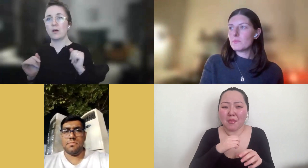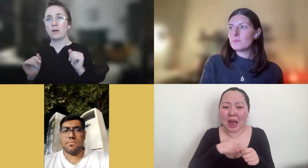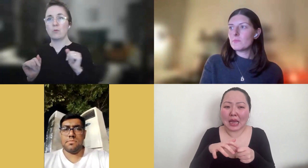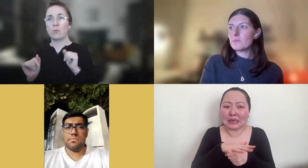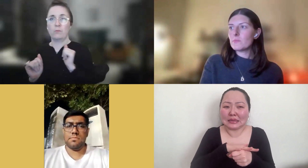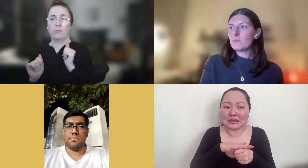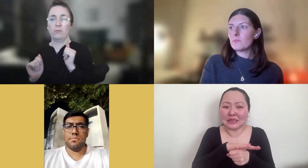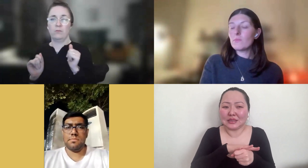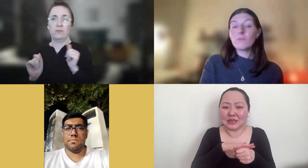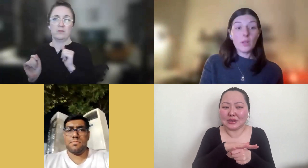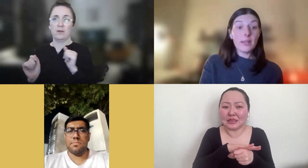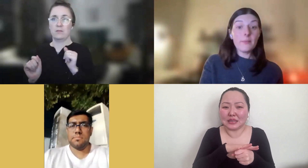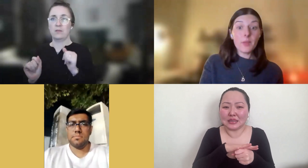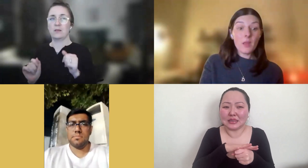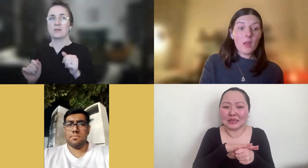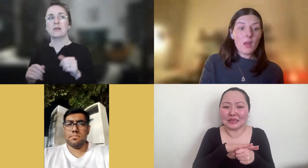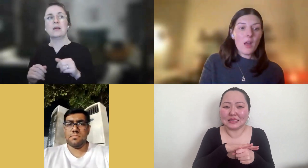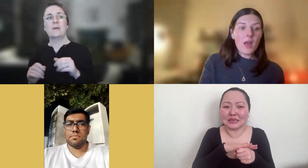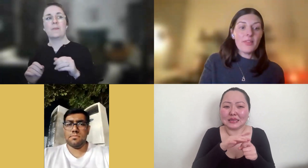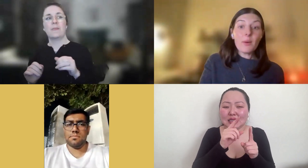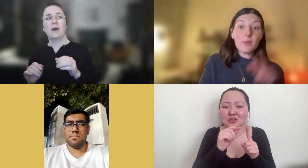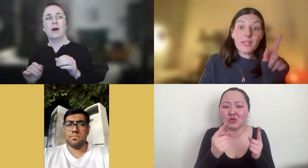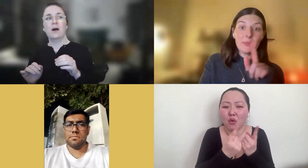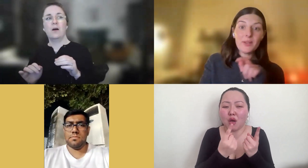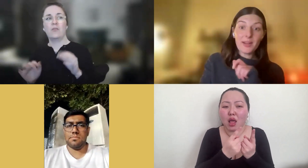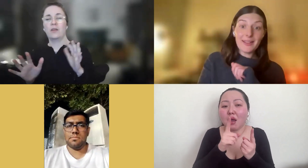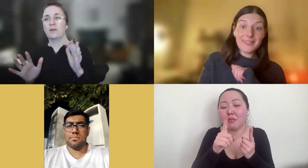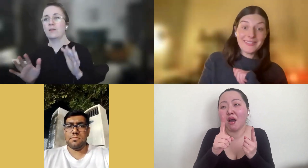online side of things. That would be great.